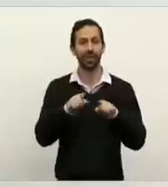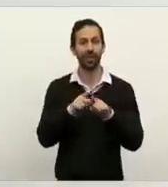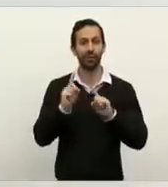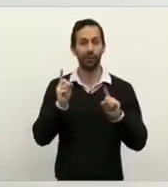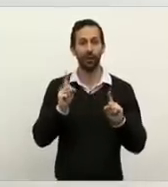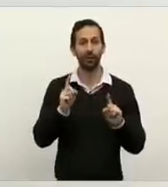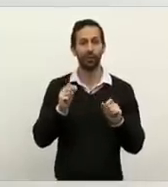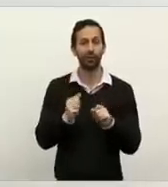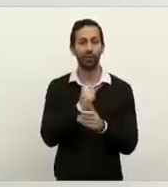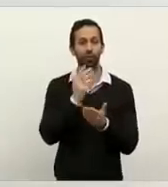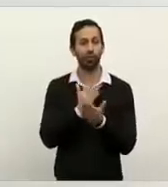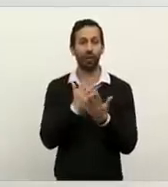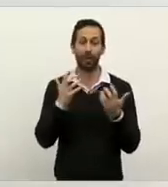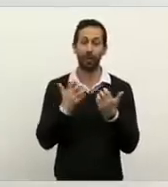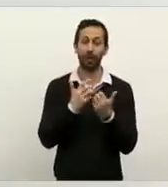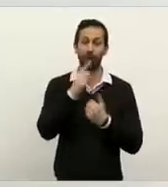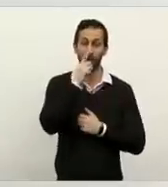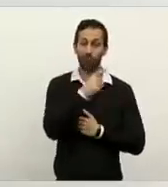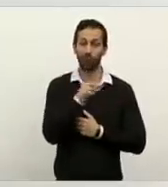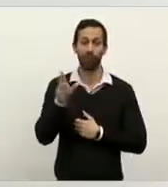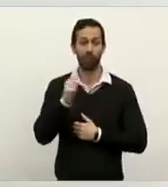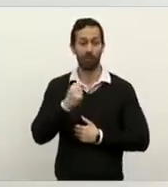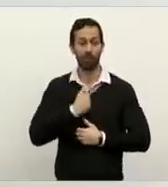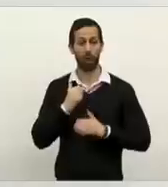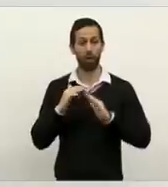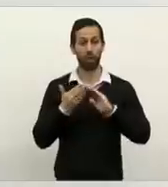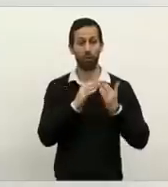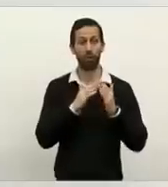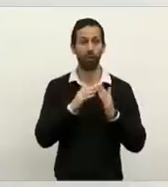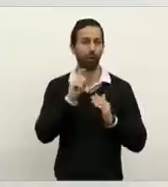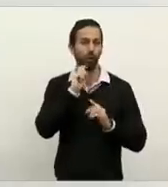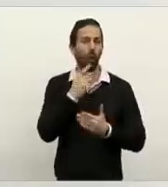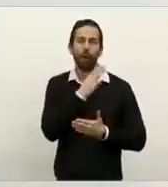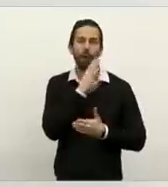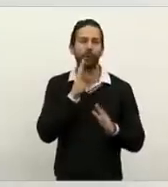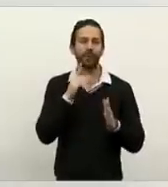ensuring that many people from my community will not miss out.